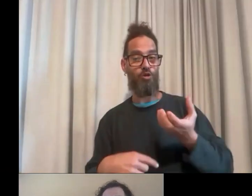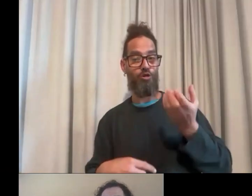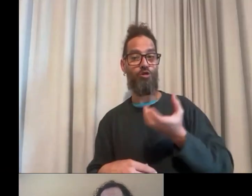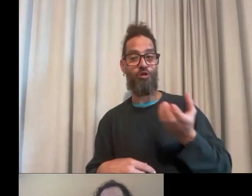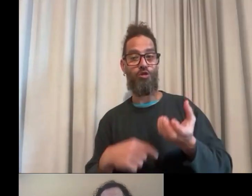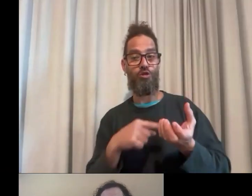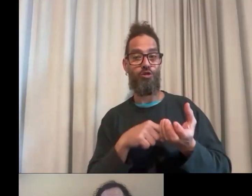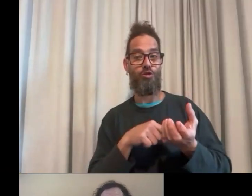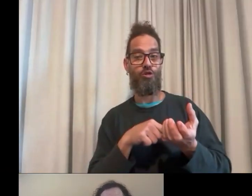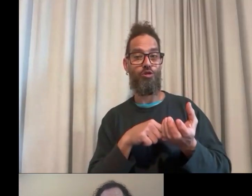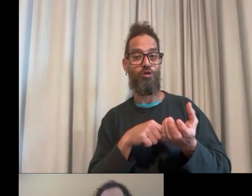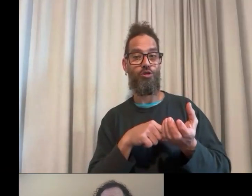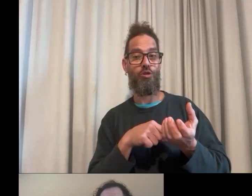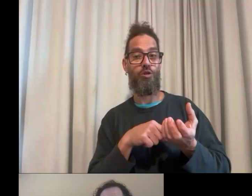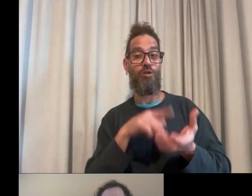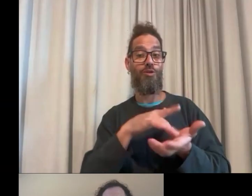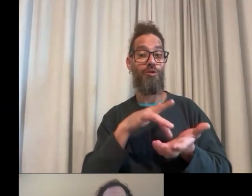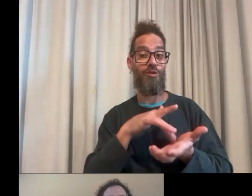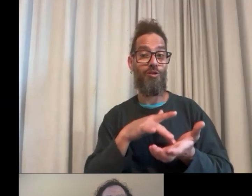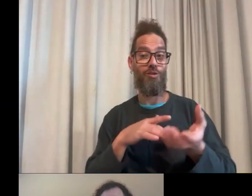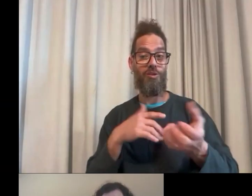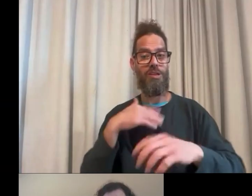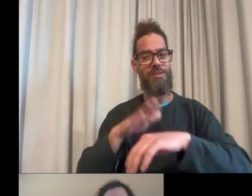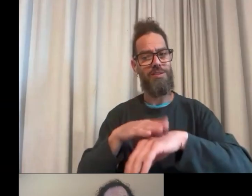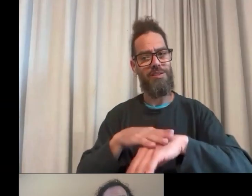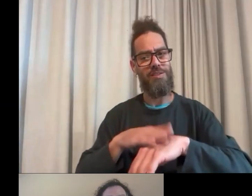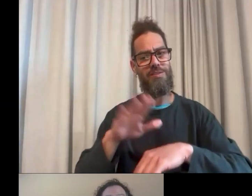So a very similar structure to the websites except the deadlines are slightly different.